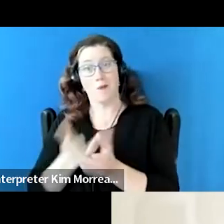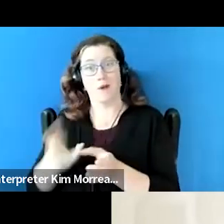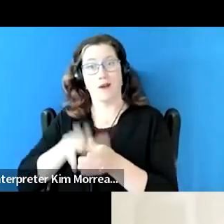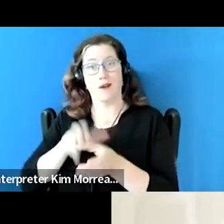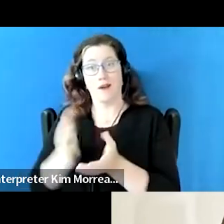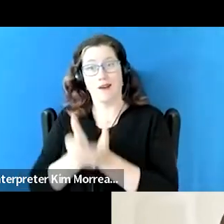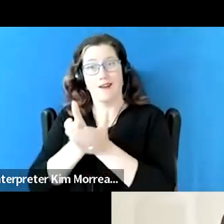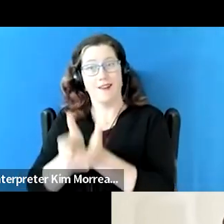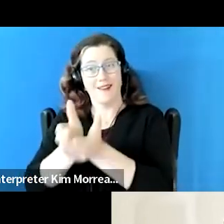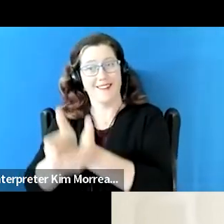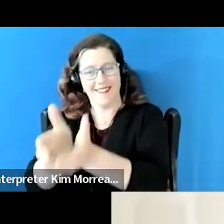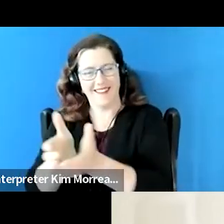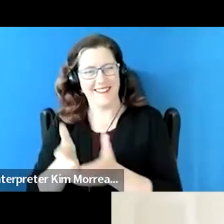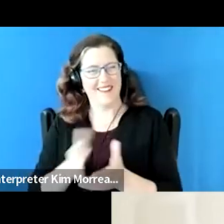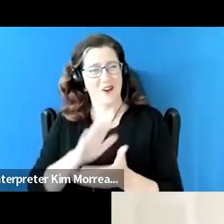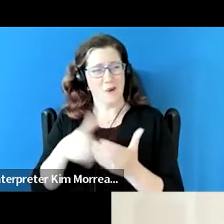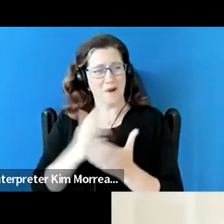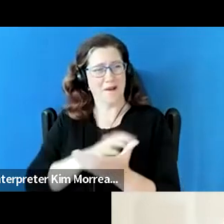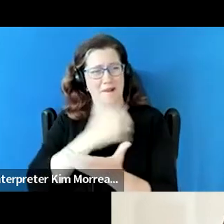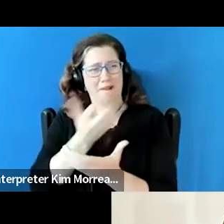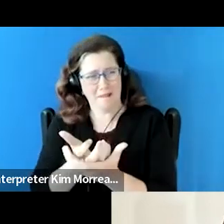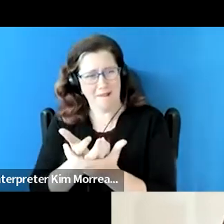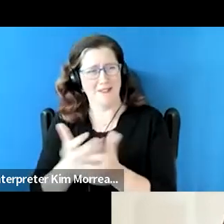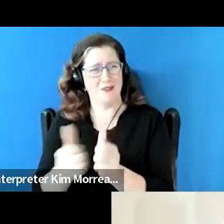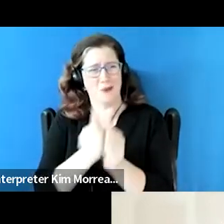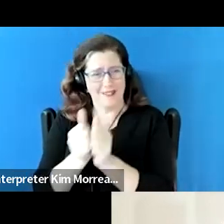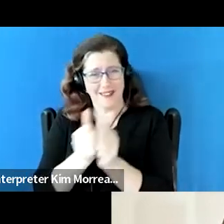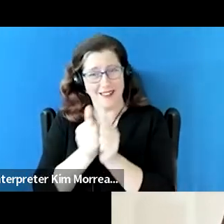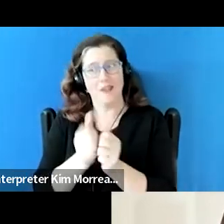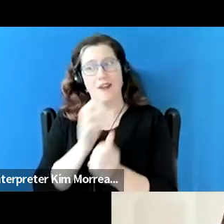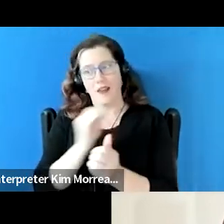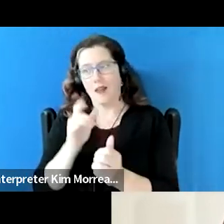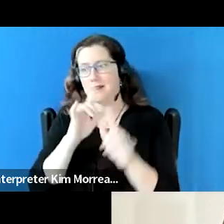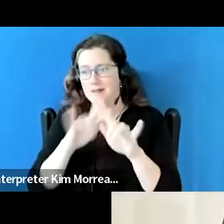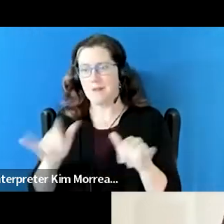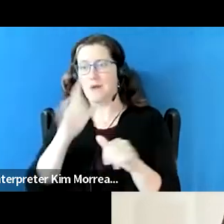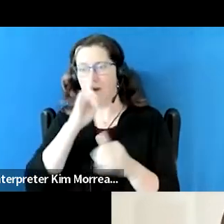We're all still kind of in it to some extent and also learning as we go, so